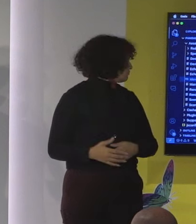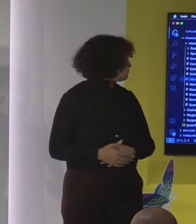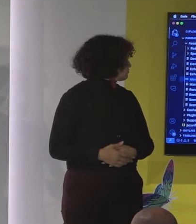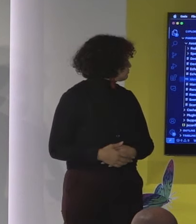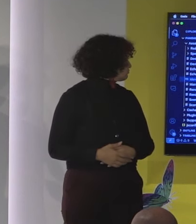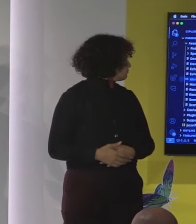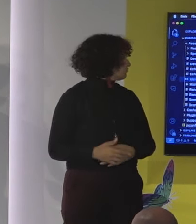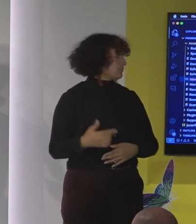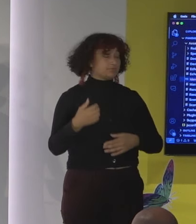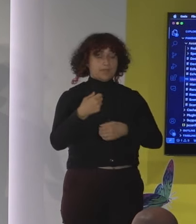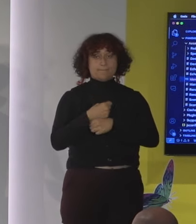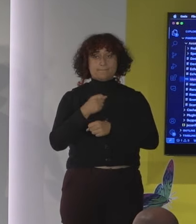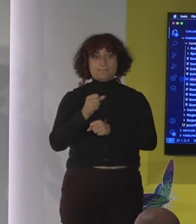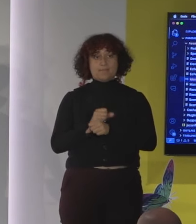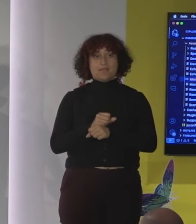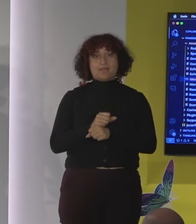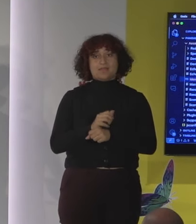I'm gonna make this an error function.